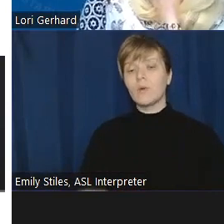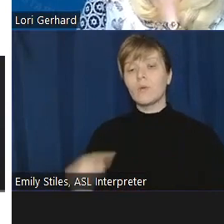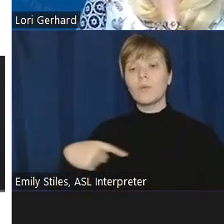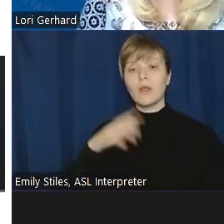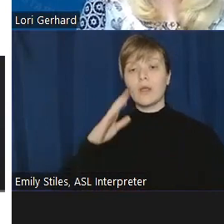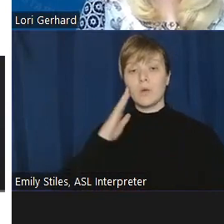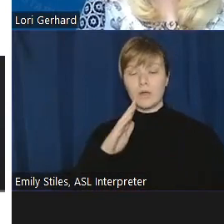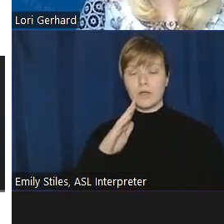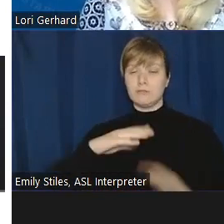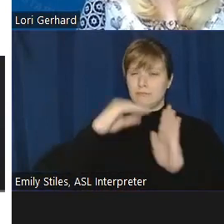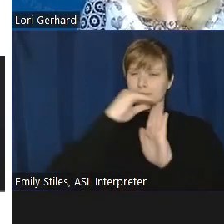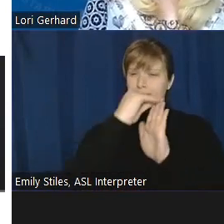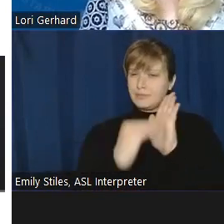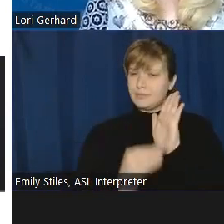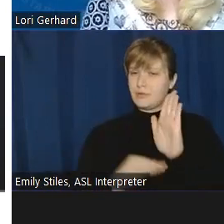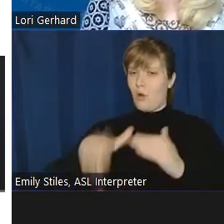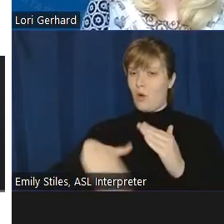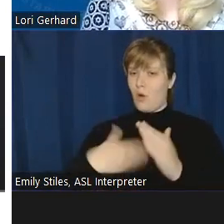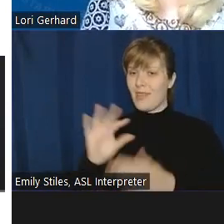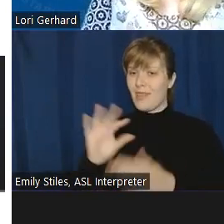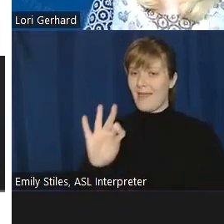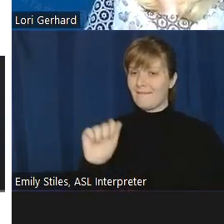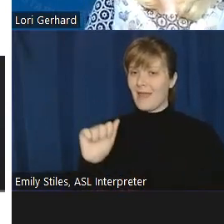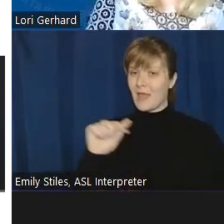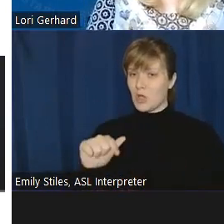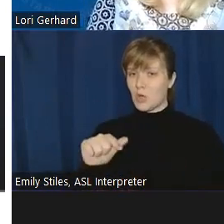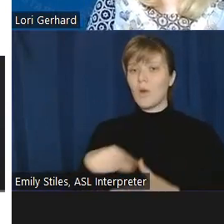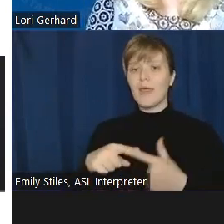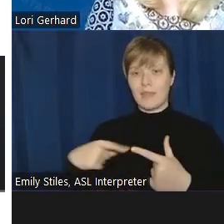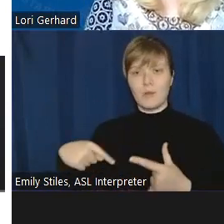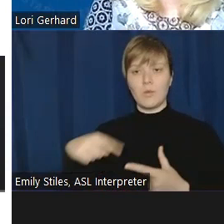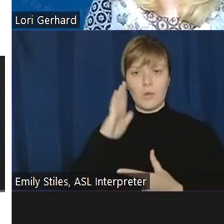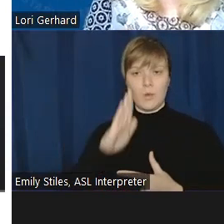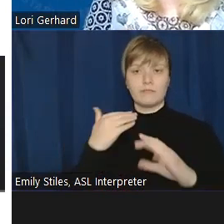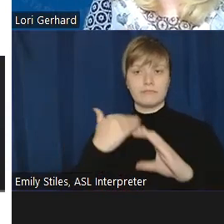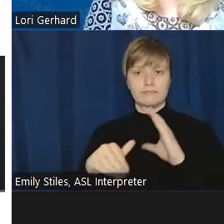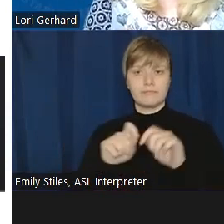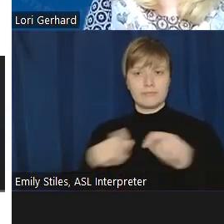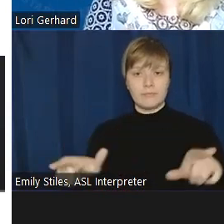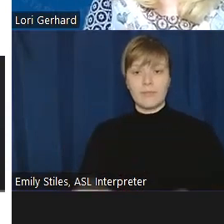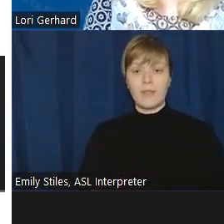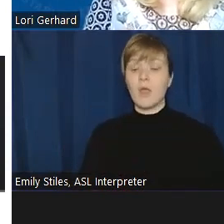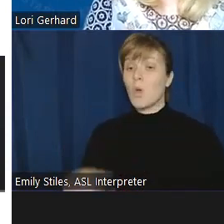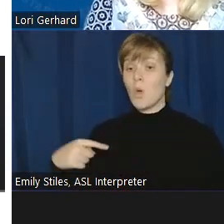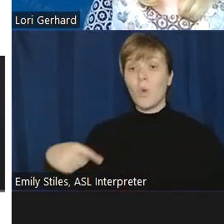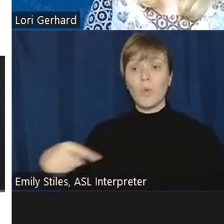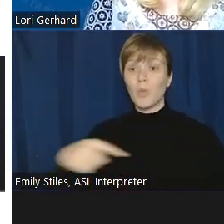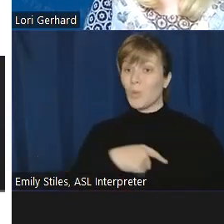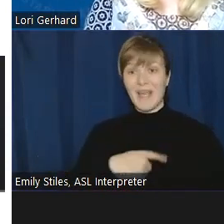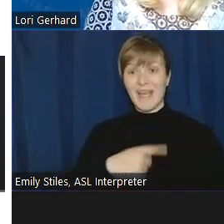We are unable to respond to raised hands, so please use the Q&A function to ask questions.